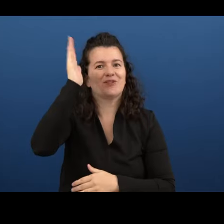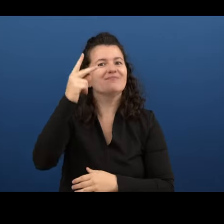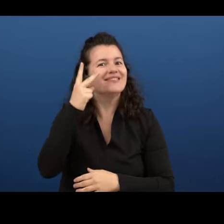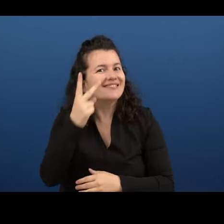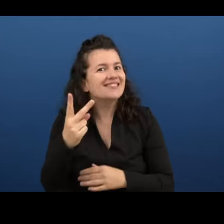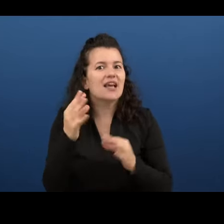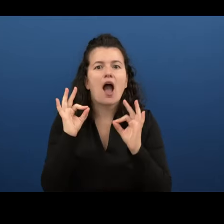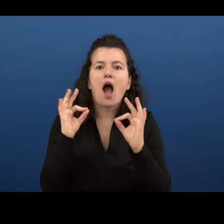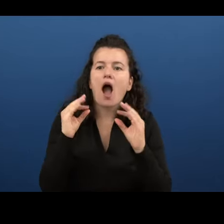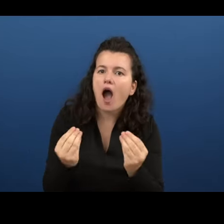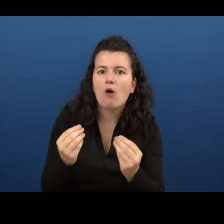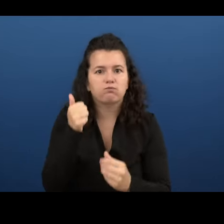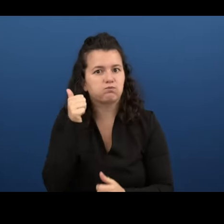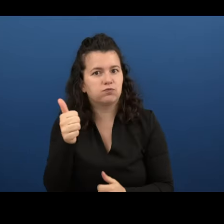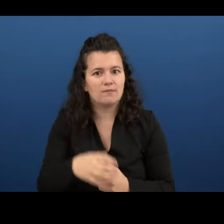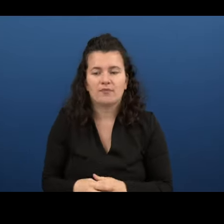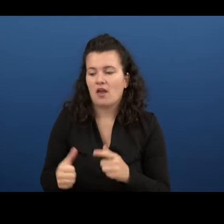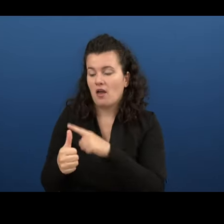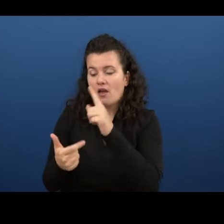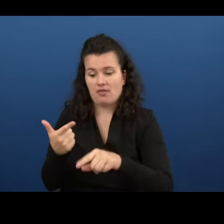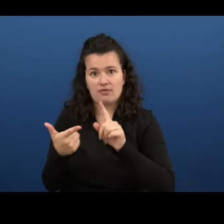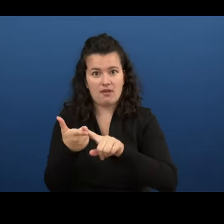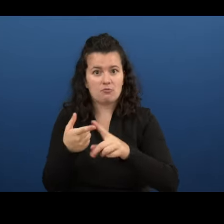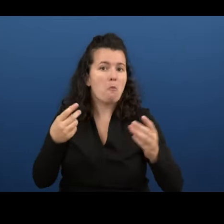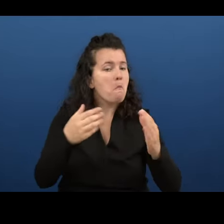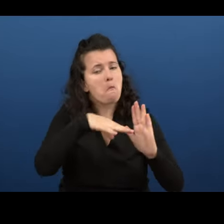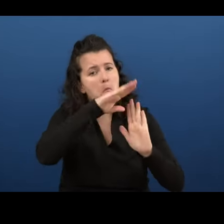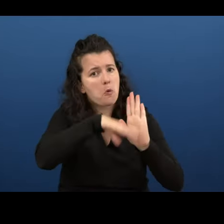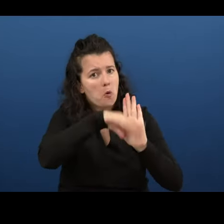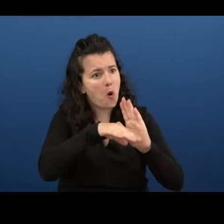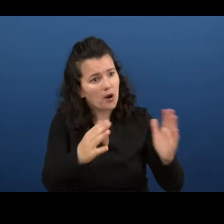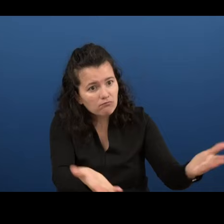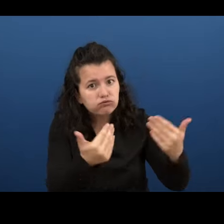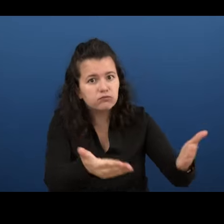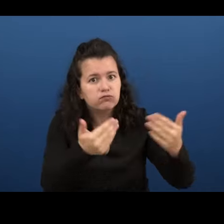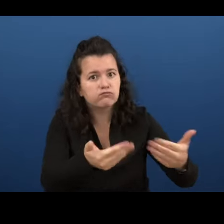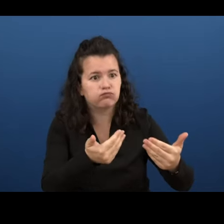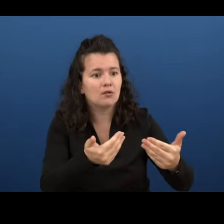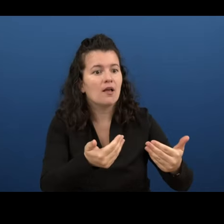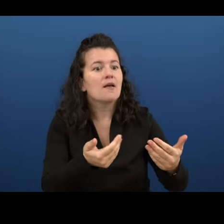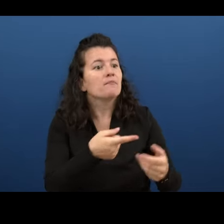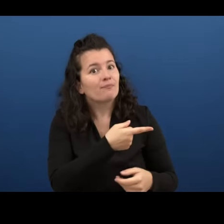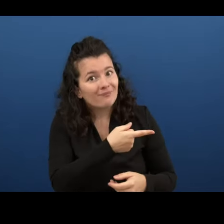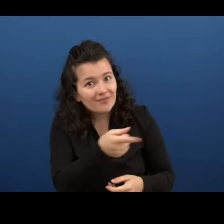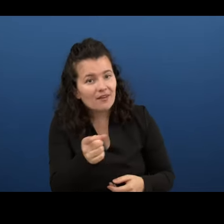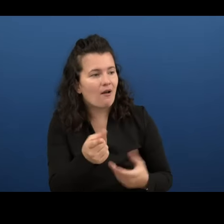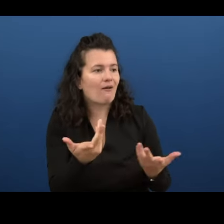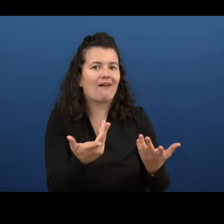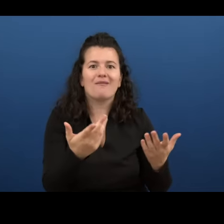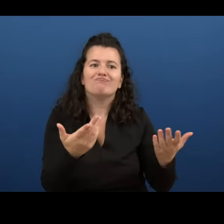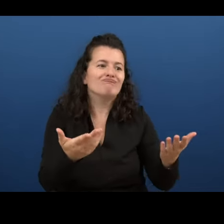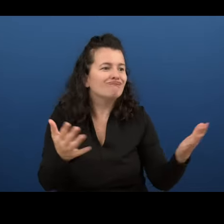affirmative action programs campaigns to include in to increase disability awareness and accessibility.